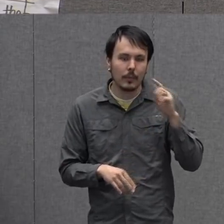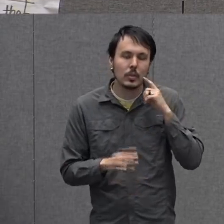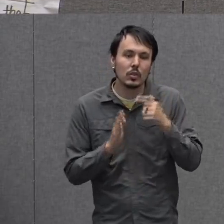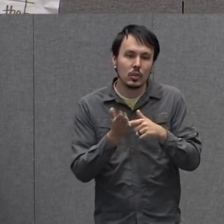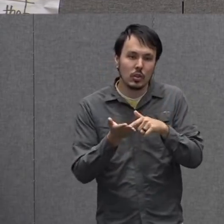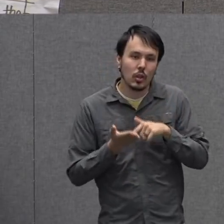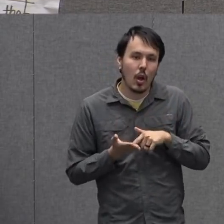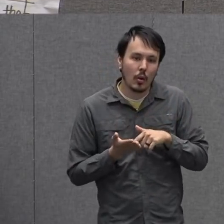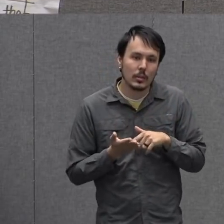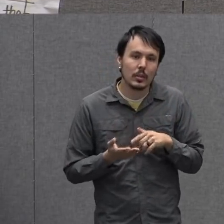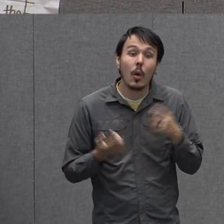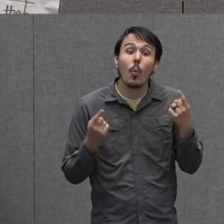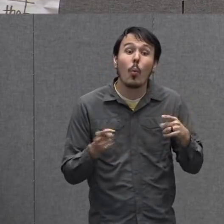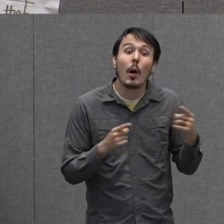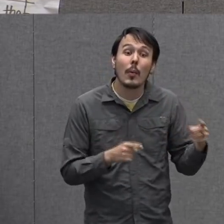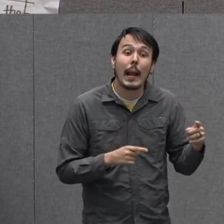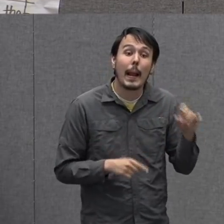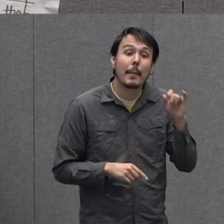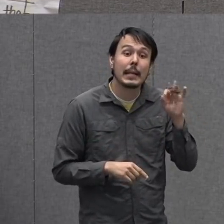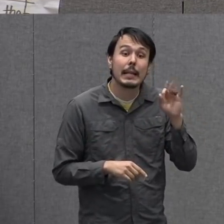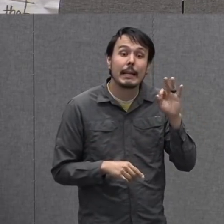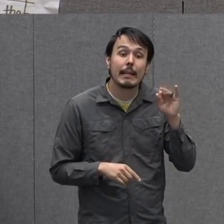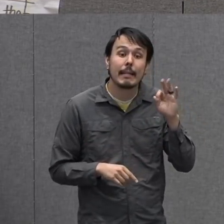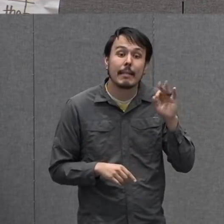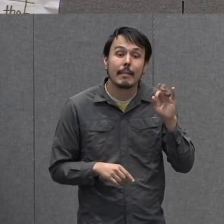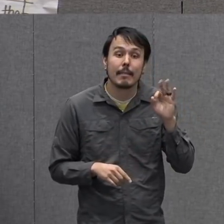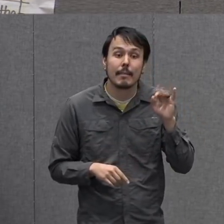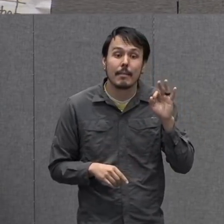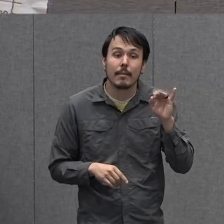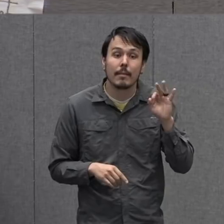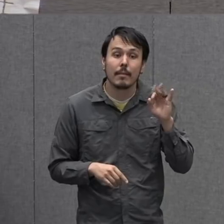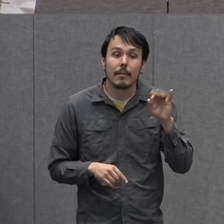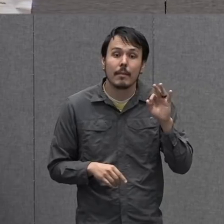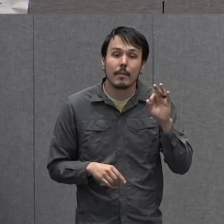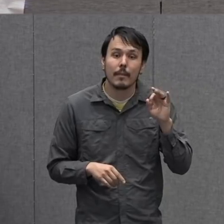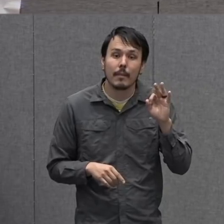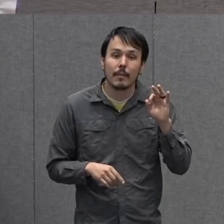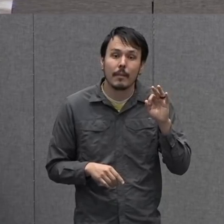what would happen if I wanted to, if we had an equal amount